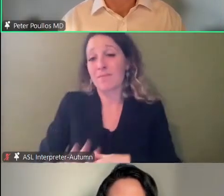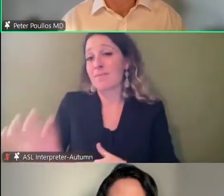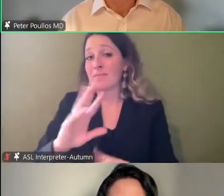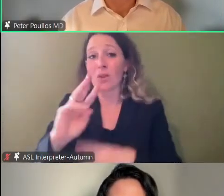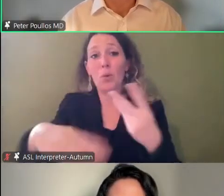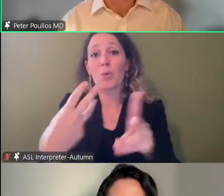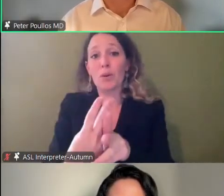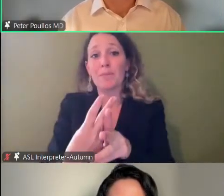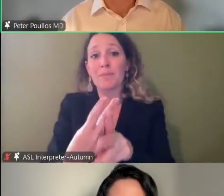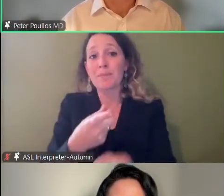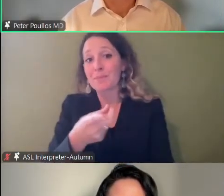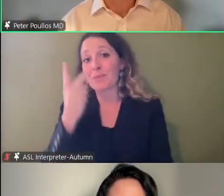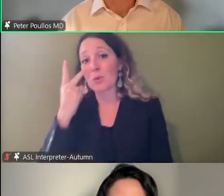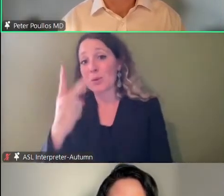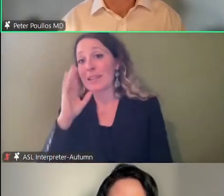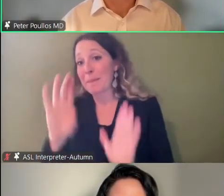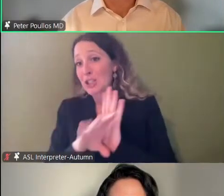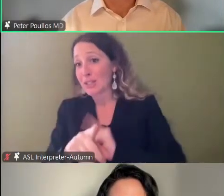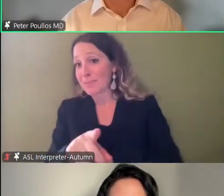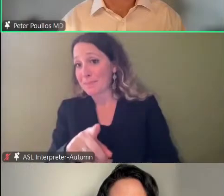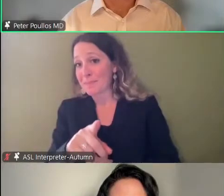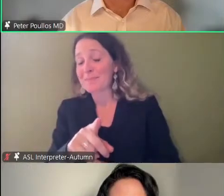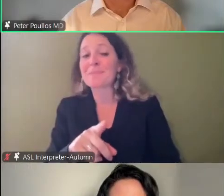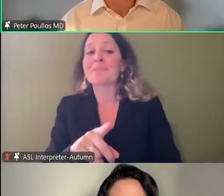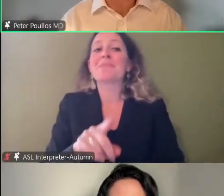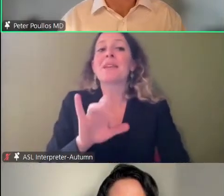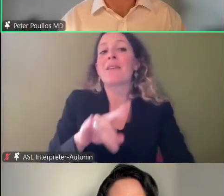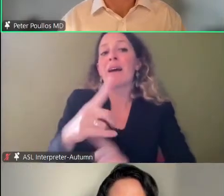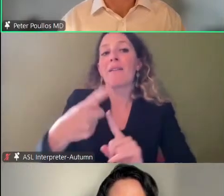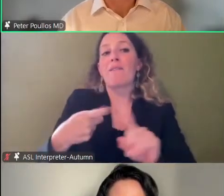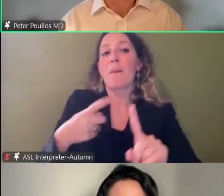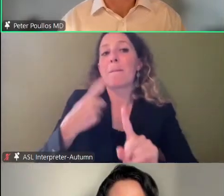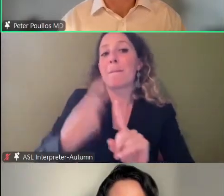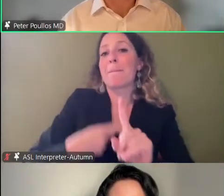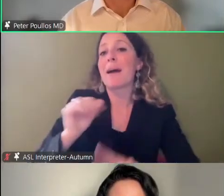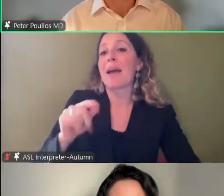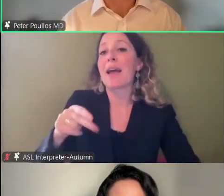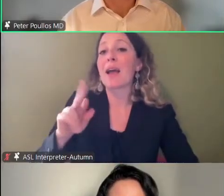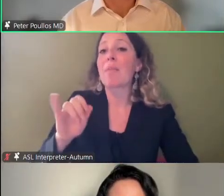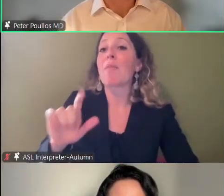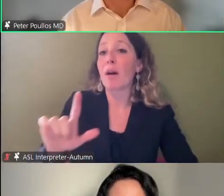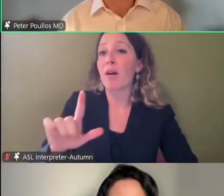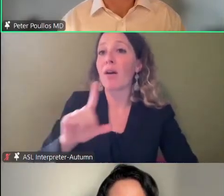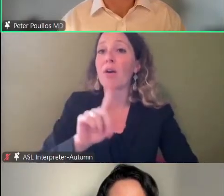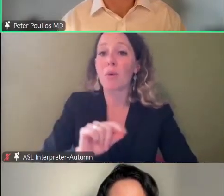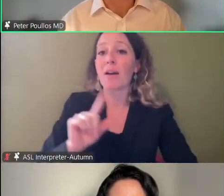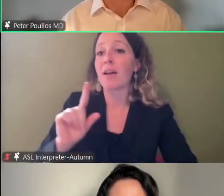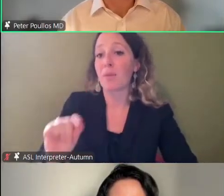the images we saw, this is from April, 2020. A group home in Bayville, New York for people with